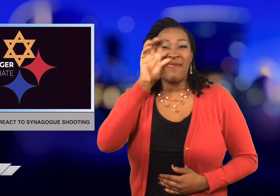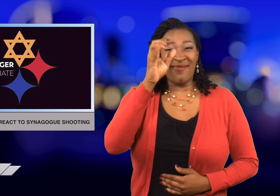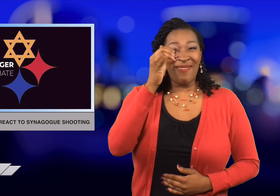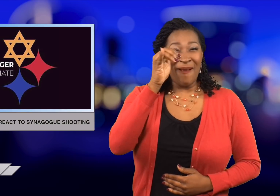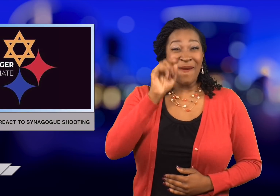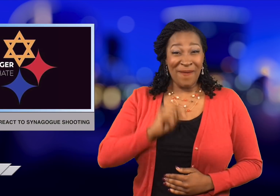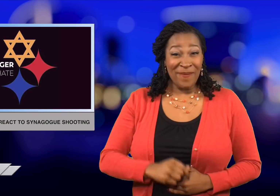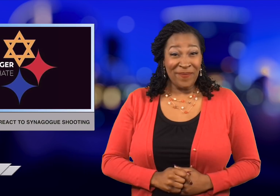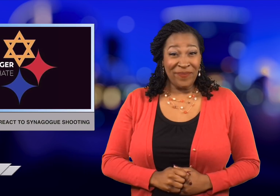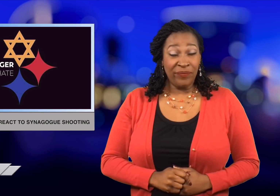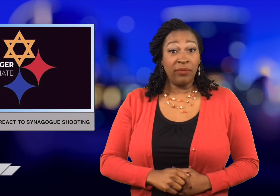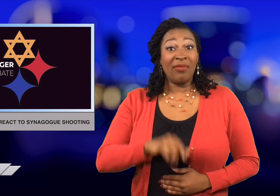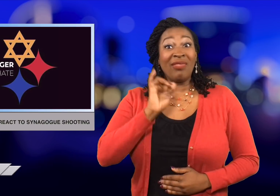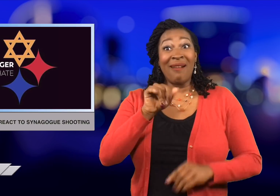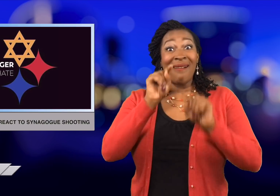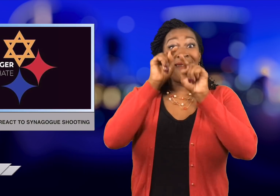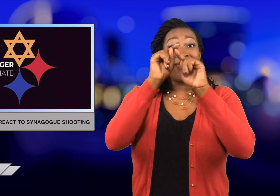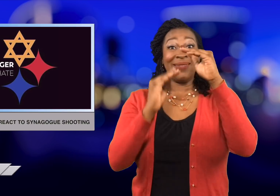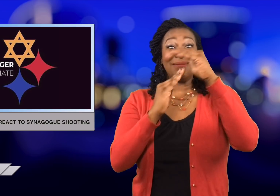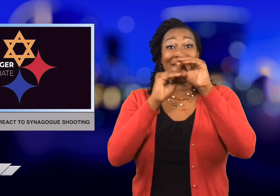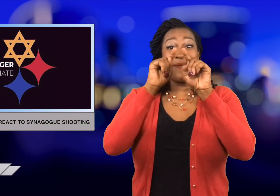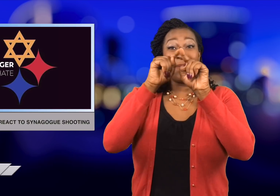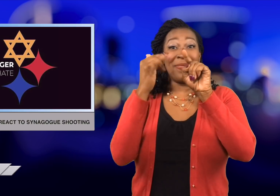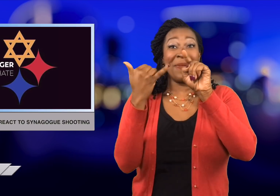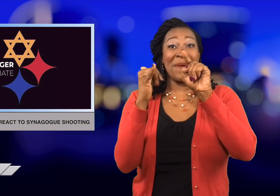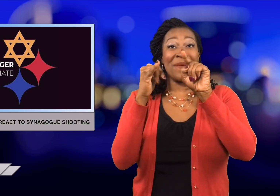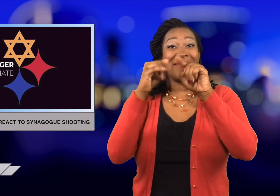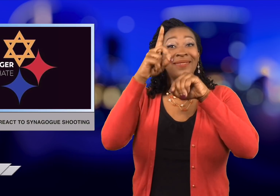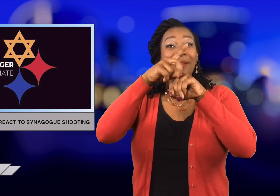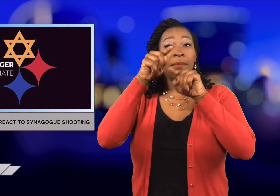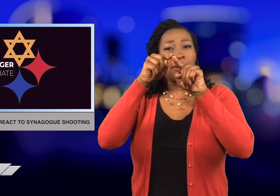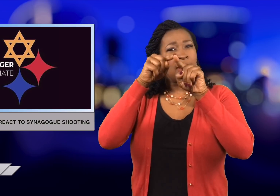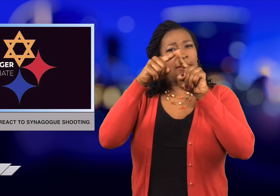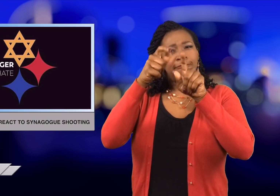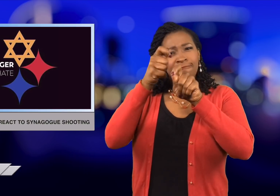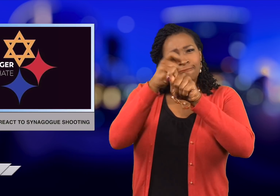with the Pittsburgh Steelers.